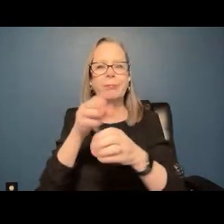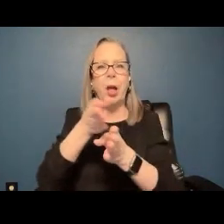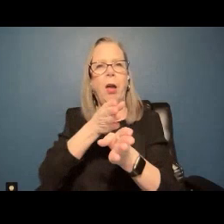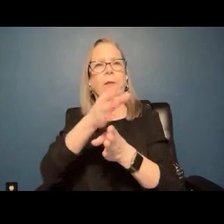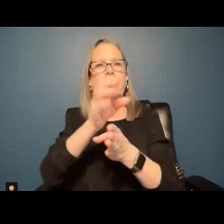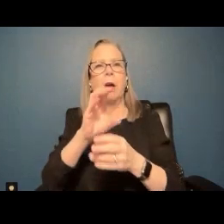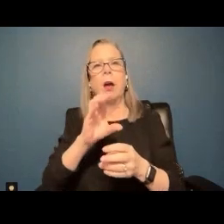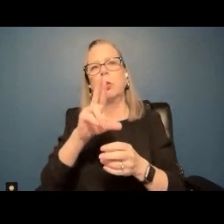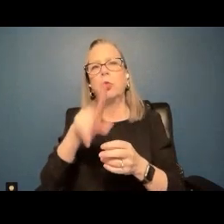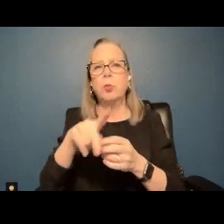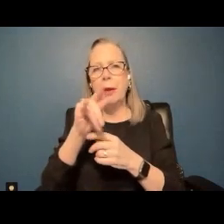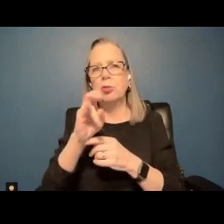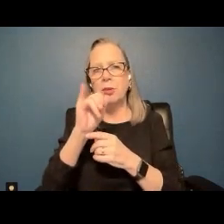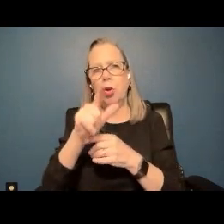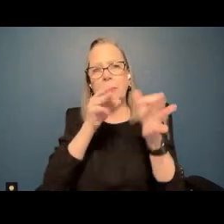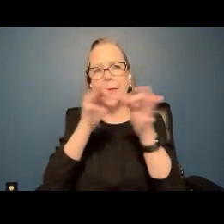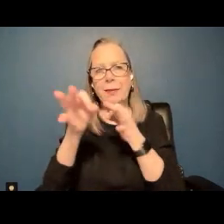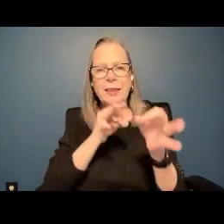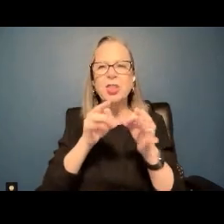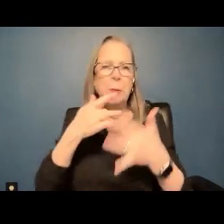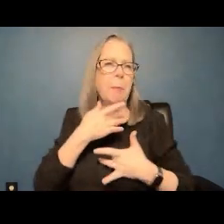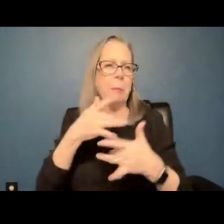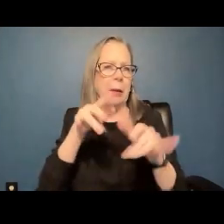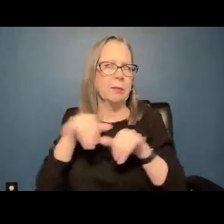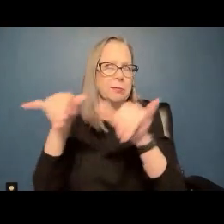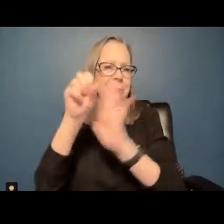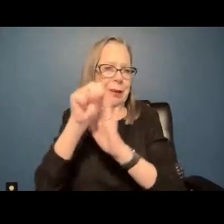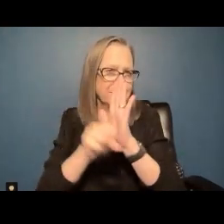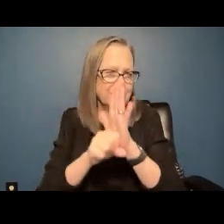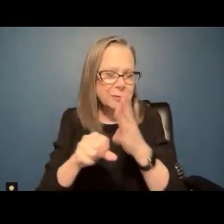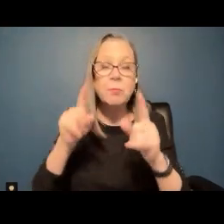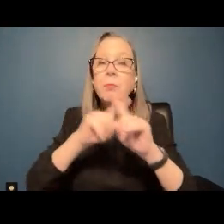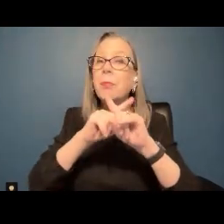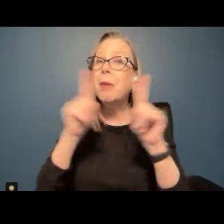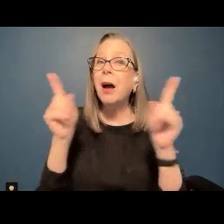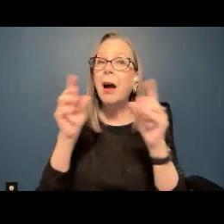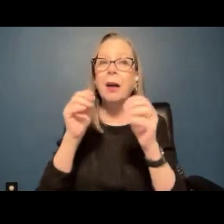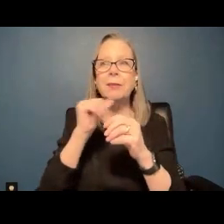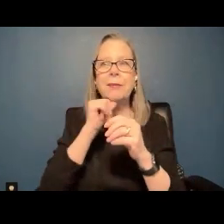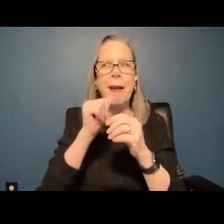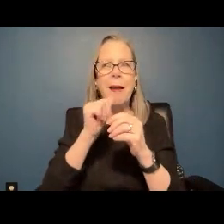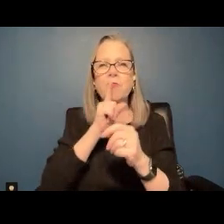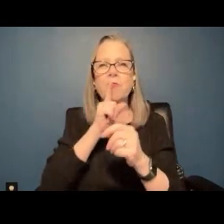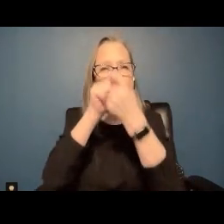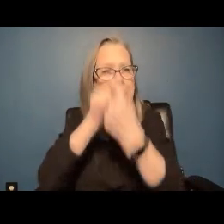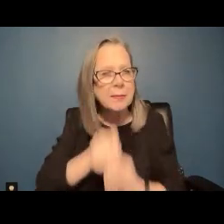across states, but aren't particularly granular. To get more specific, you could look at state licensing,